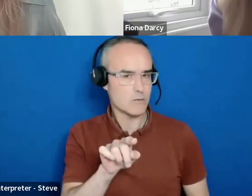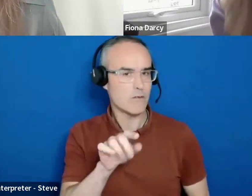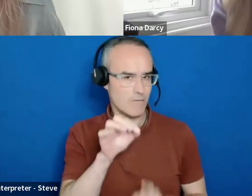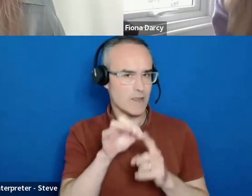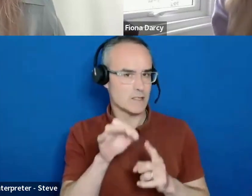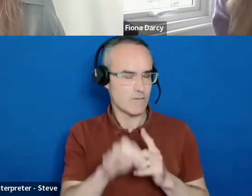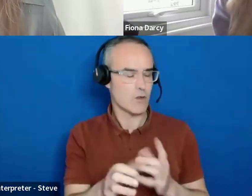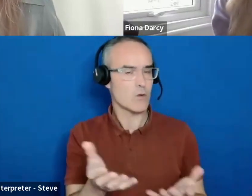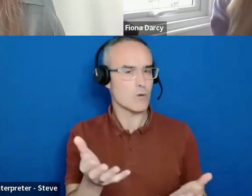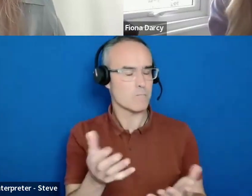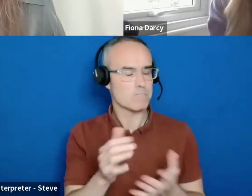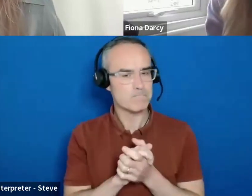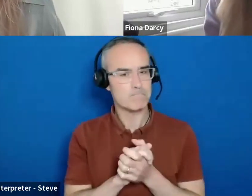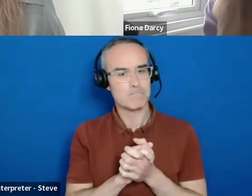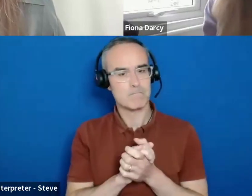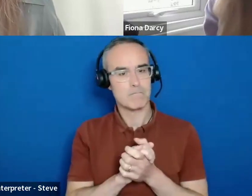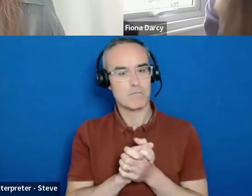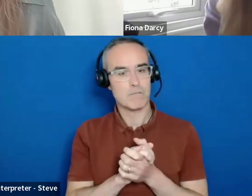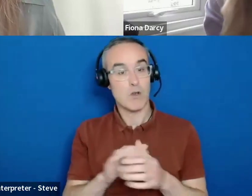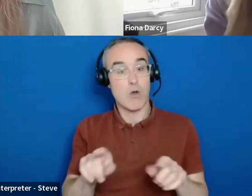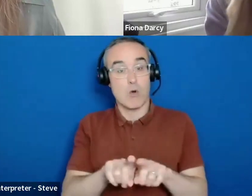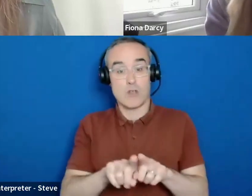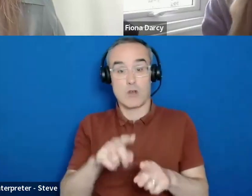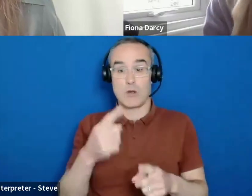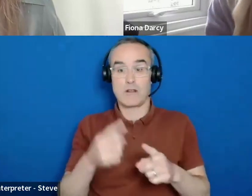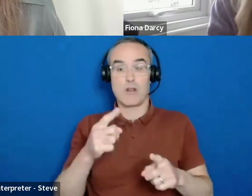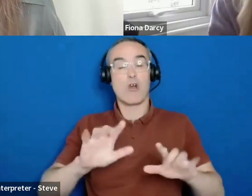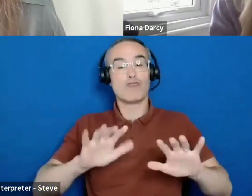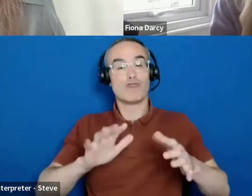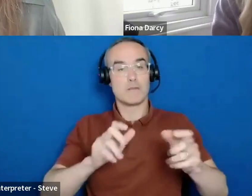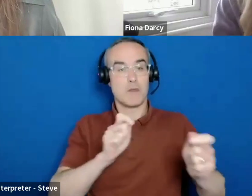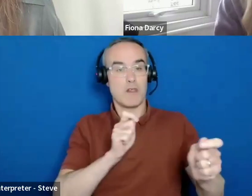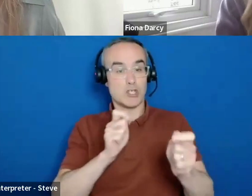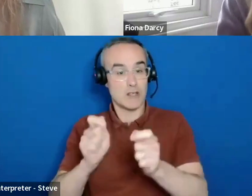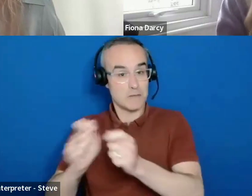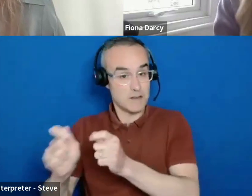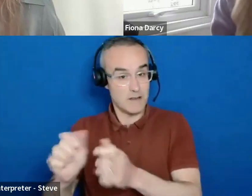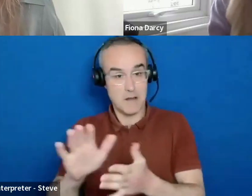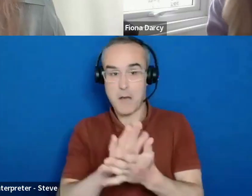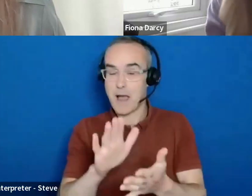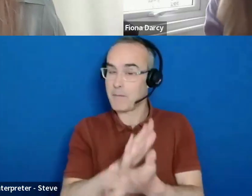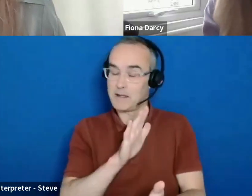And then very quickly on reasonable adjustments as well, I'm very happy to answer questions at the end.